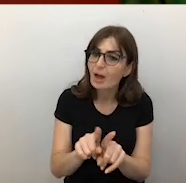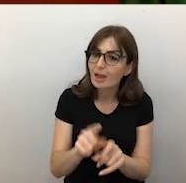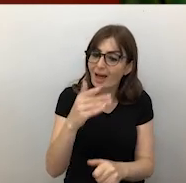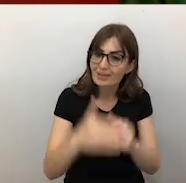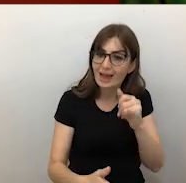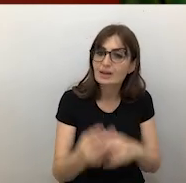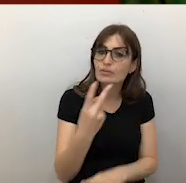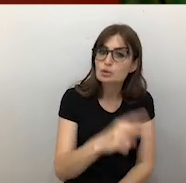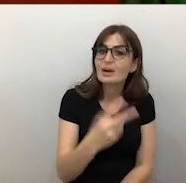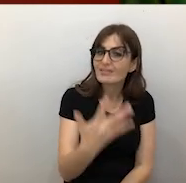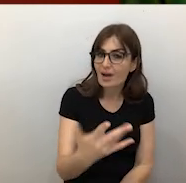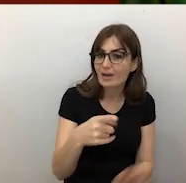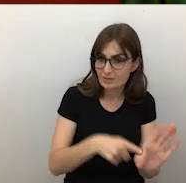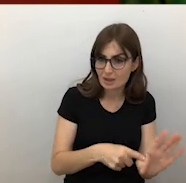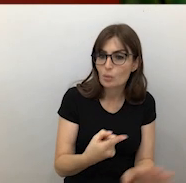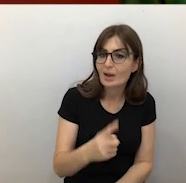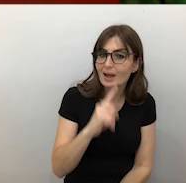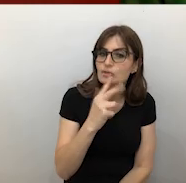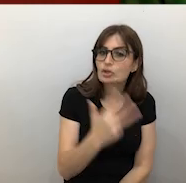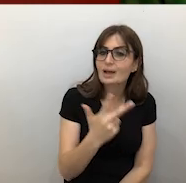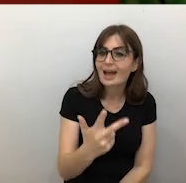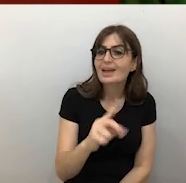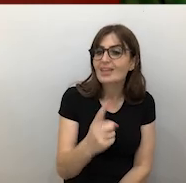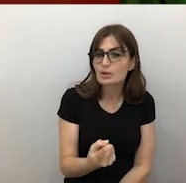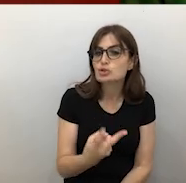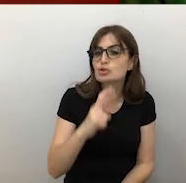and cash equivalences at the end of the 2025 year is